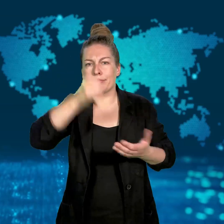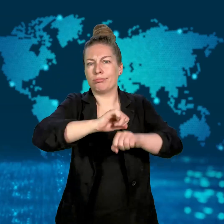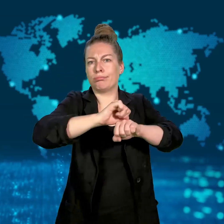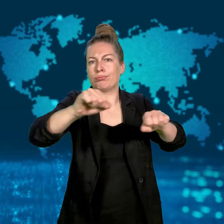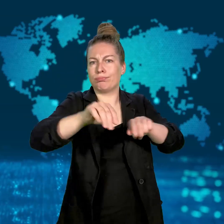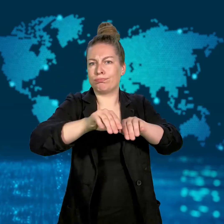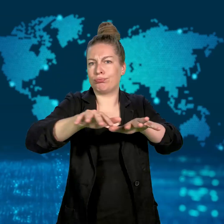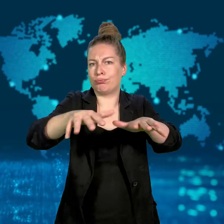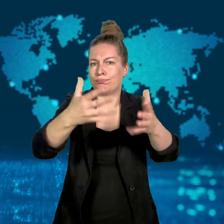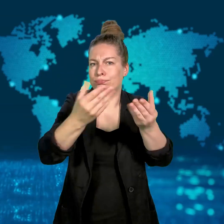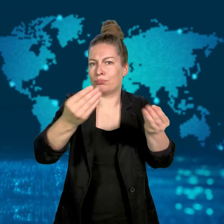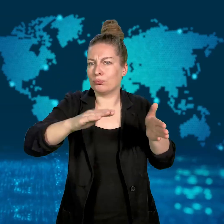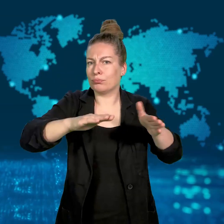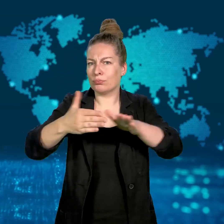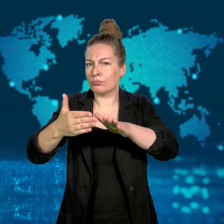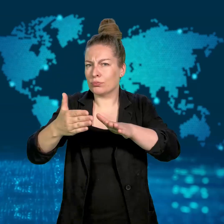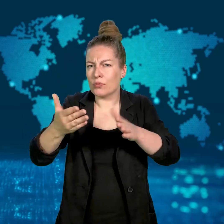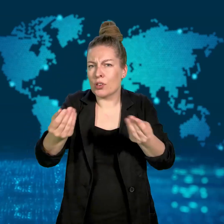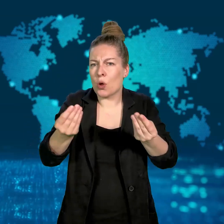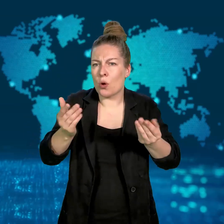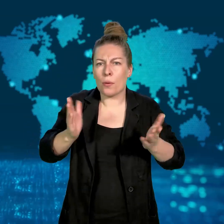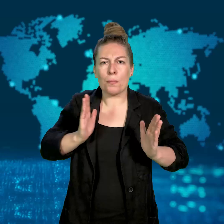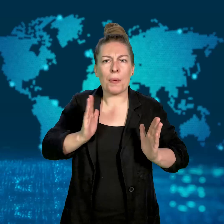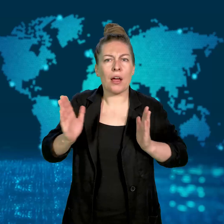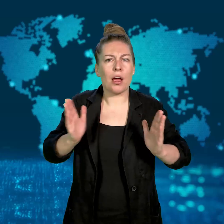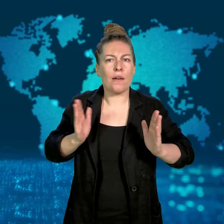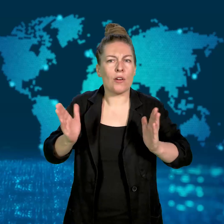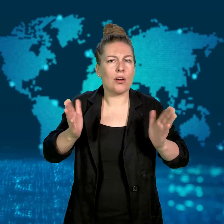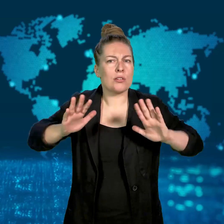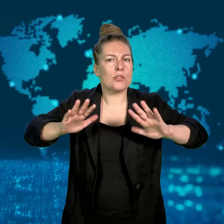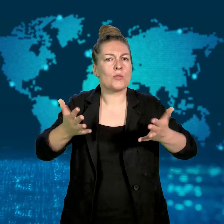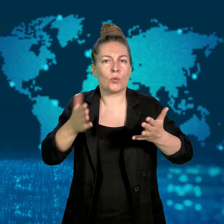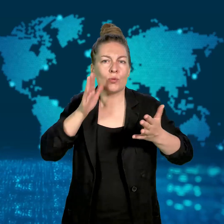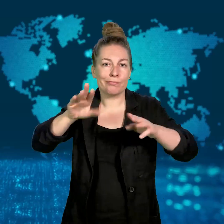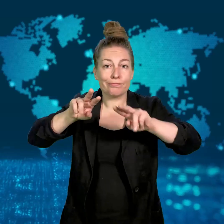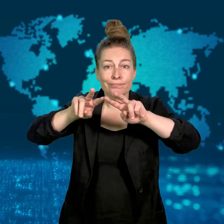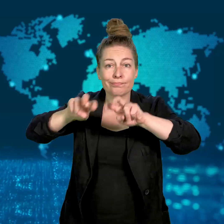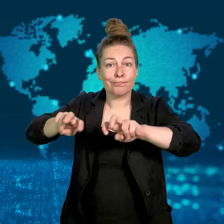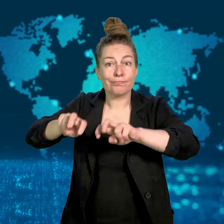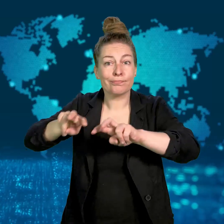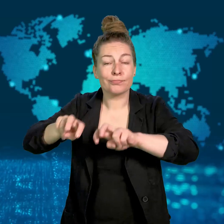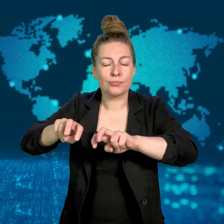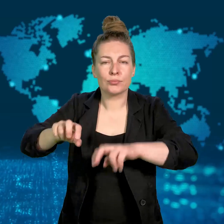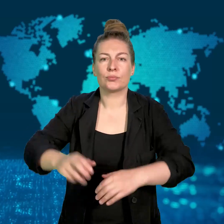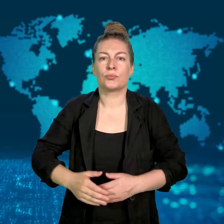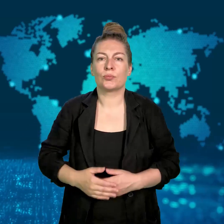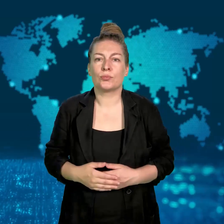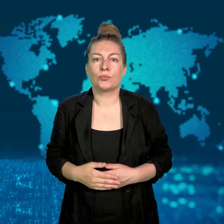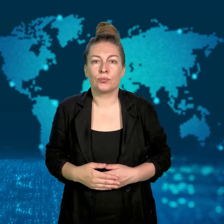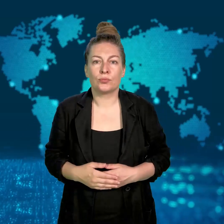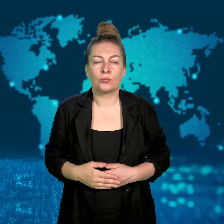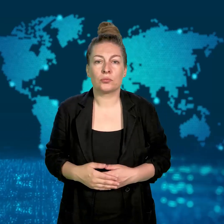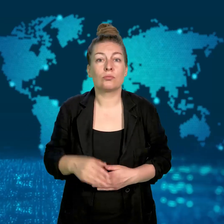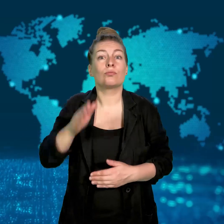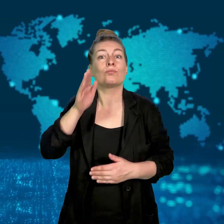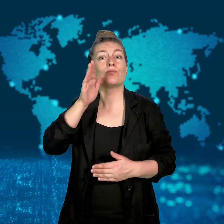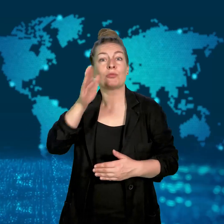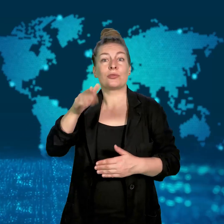The IDF has said they conducted "several operations" to